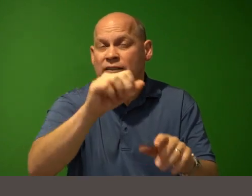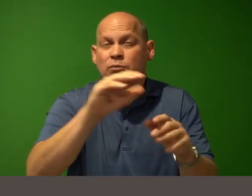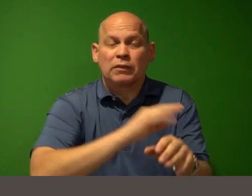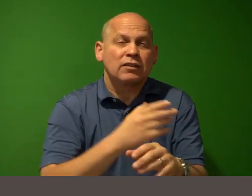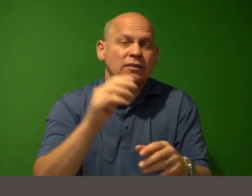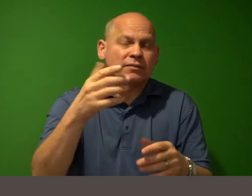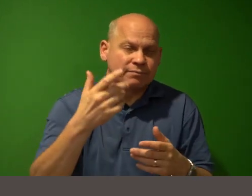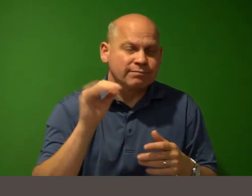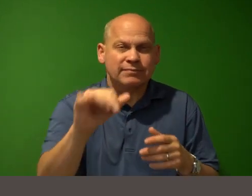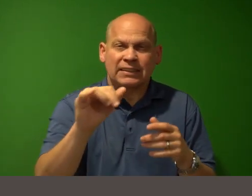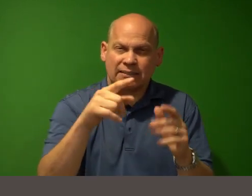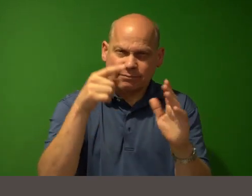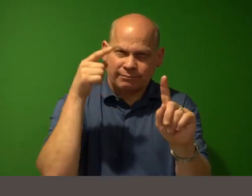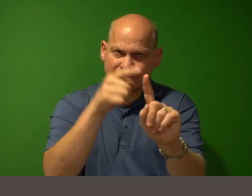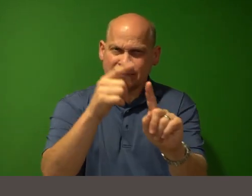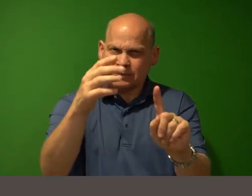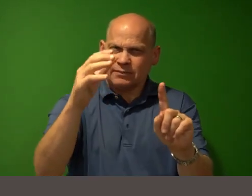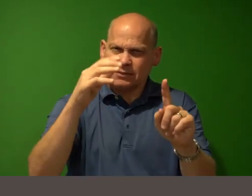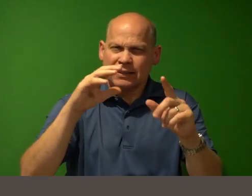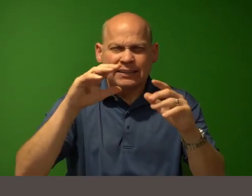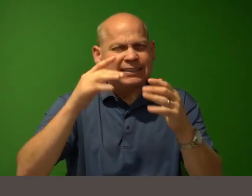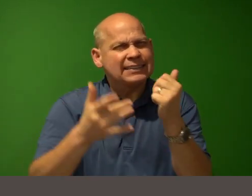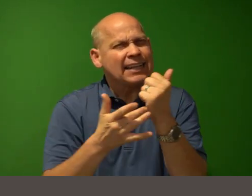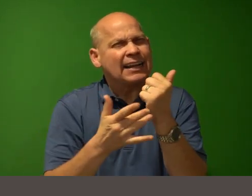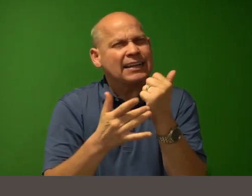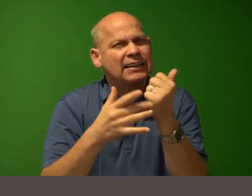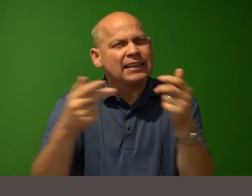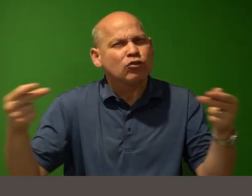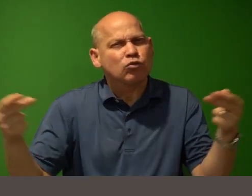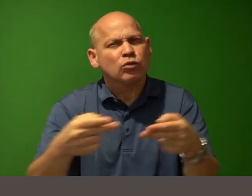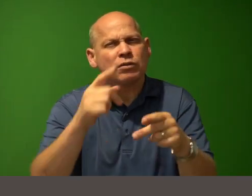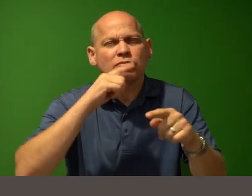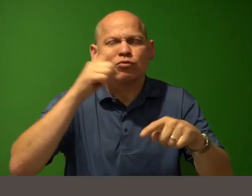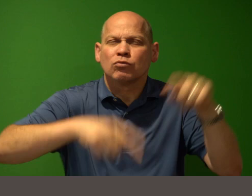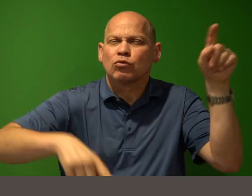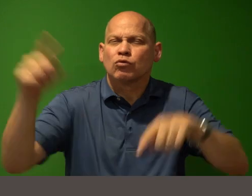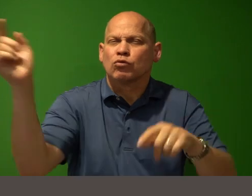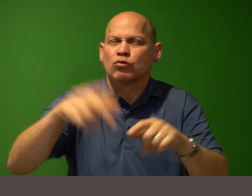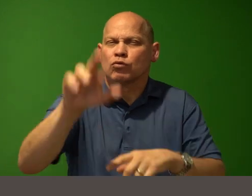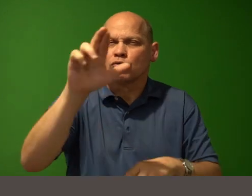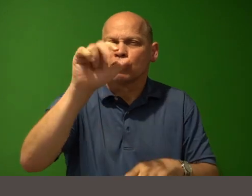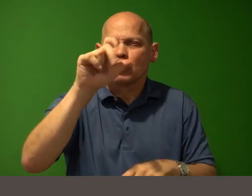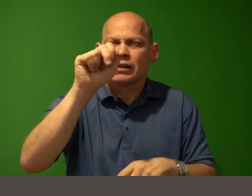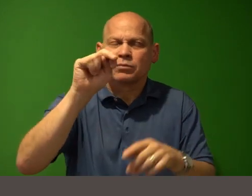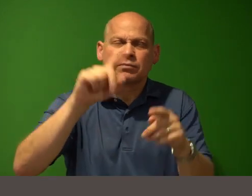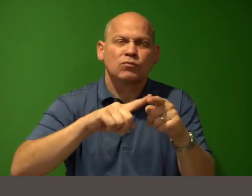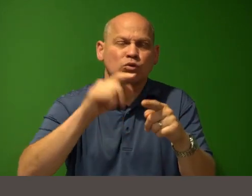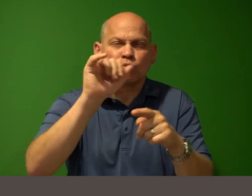which is a compositional technique that introduces elements of randomness into the compositional process.